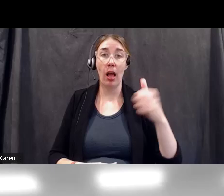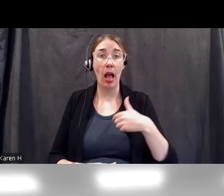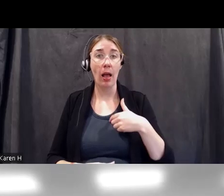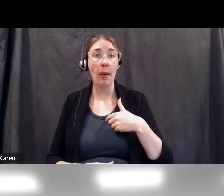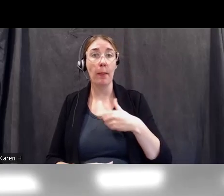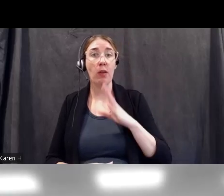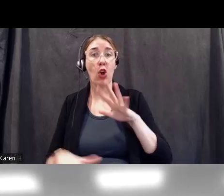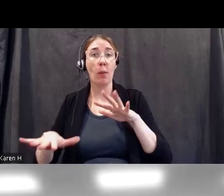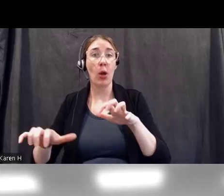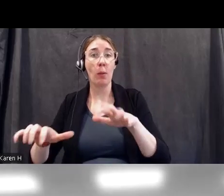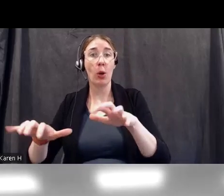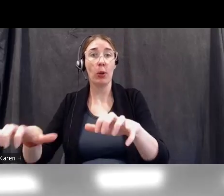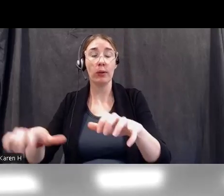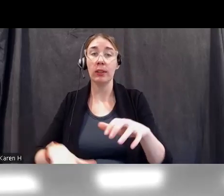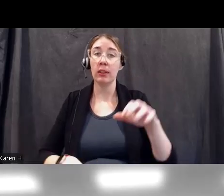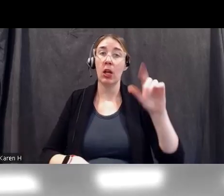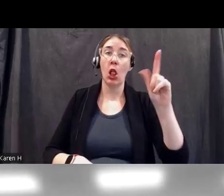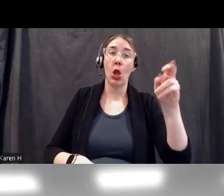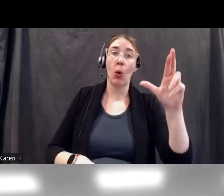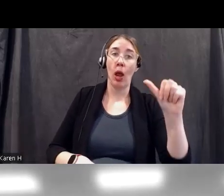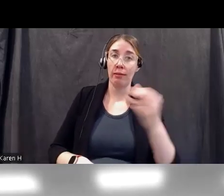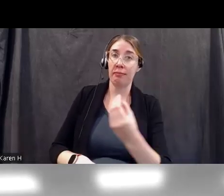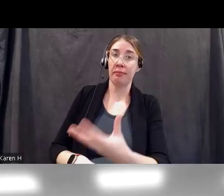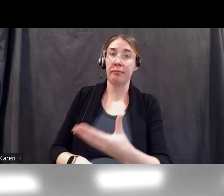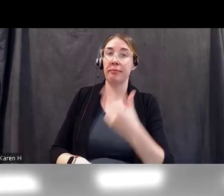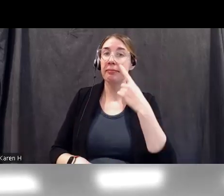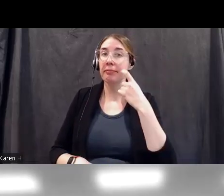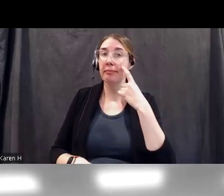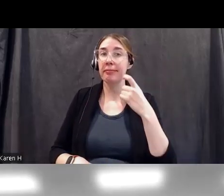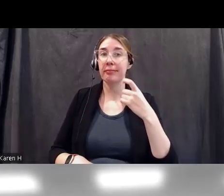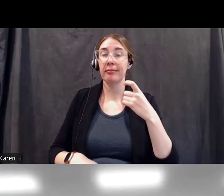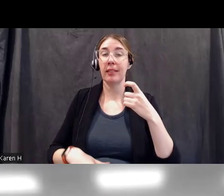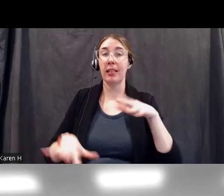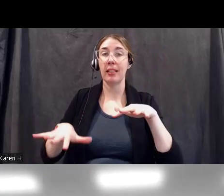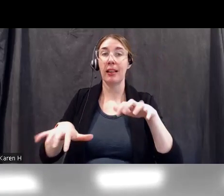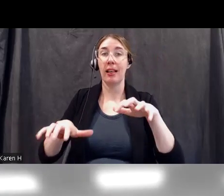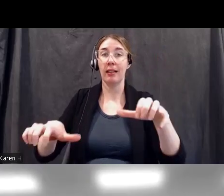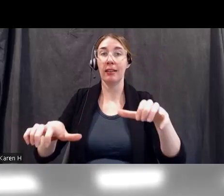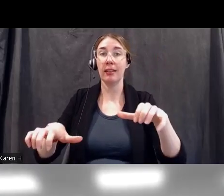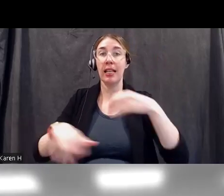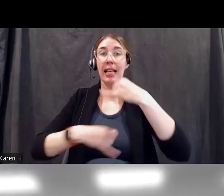Laura: I think there's some delay due to international difference possibly.